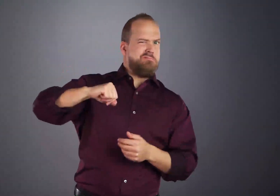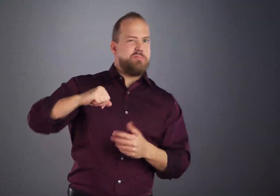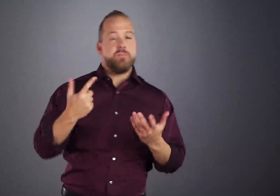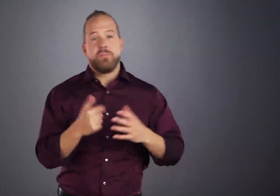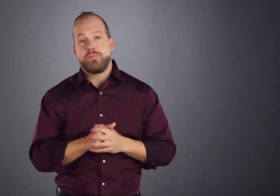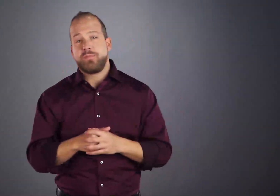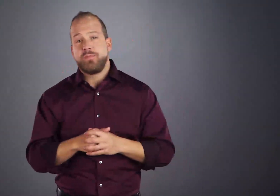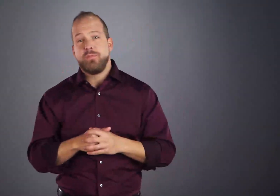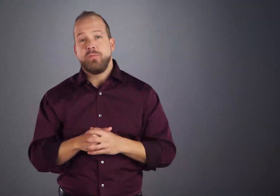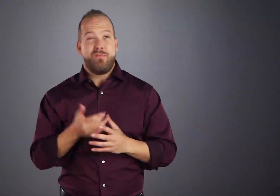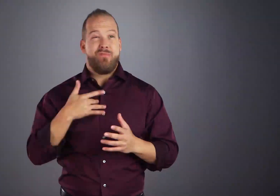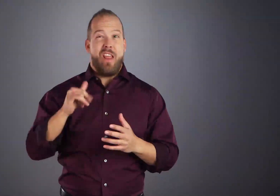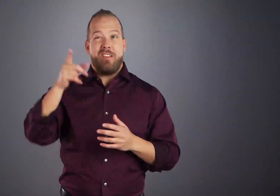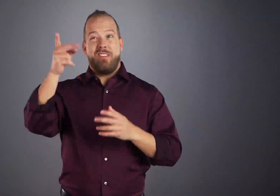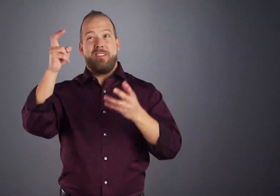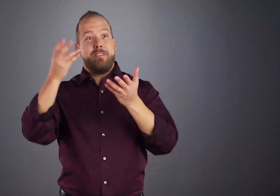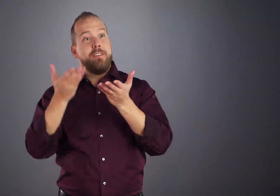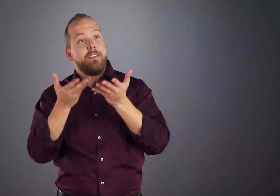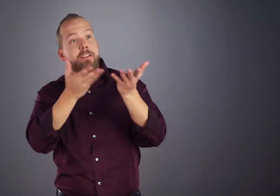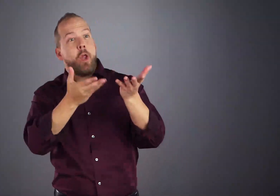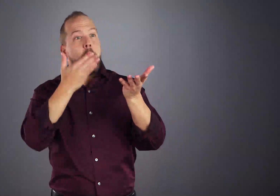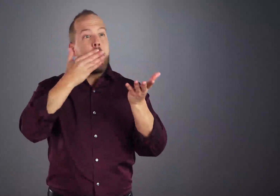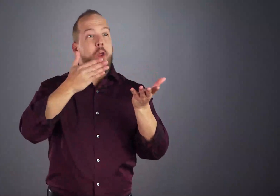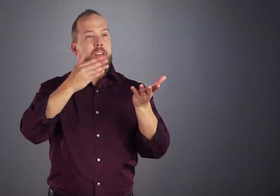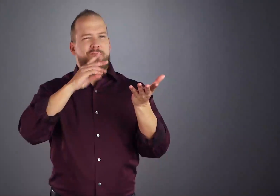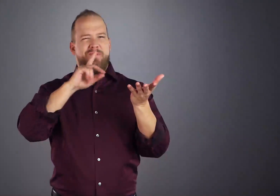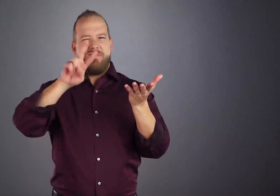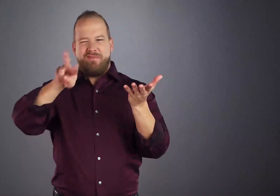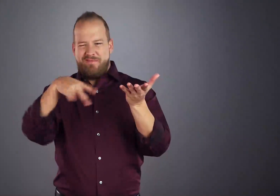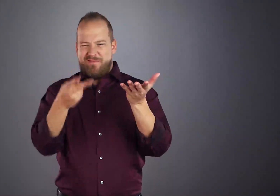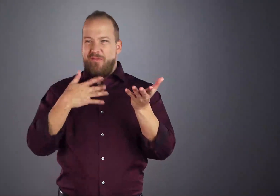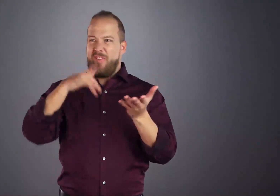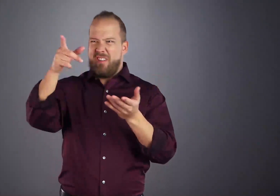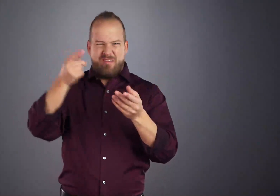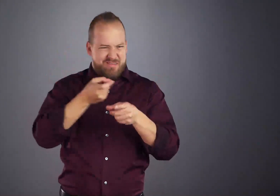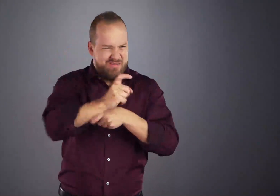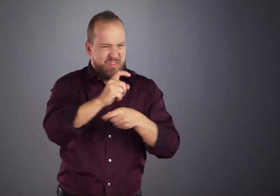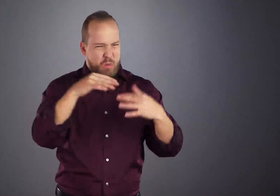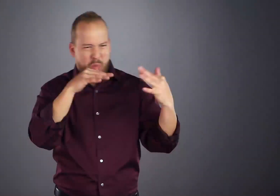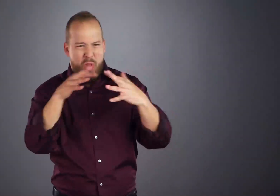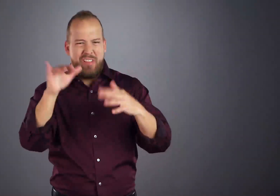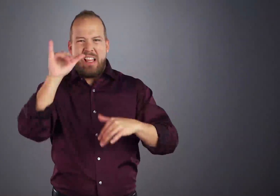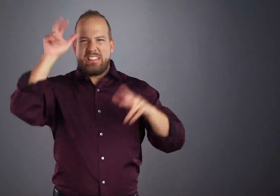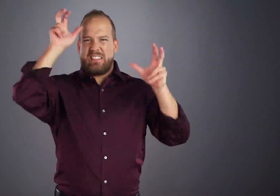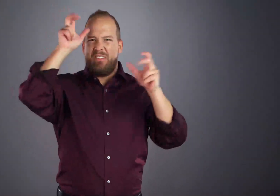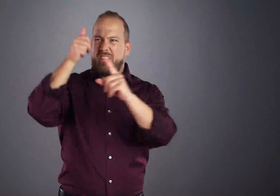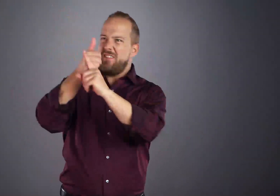If there was a Devil, he seemed the Boss Universal, and he certainly had me.